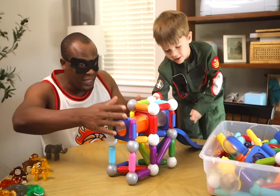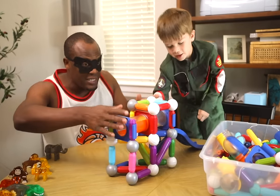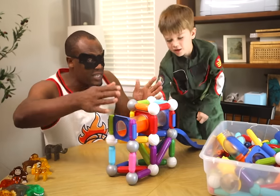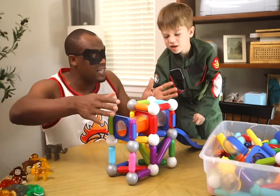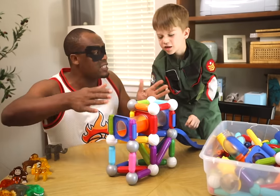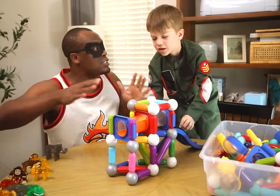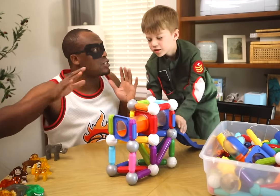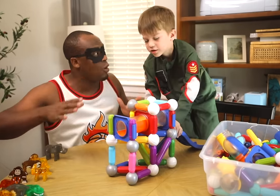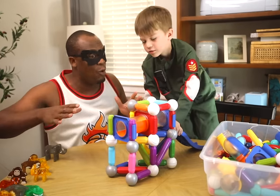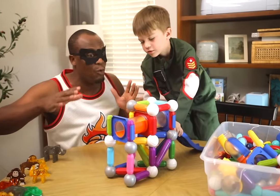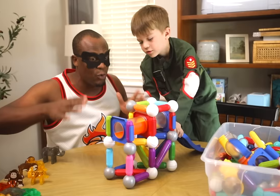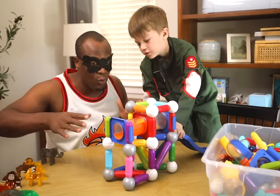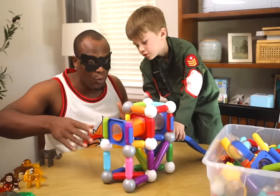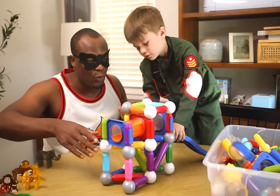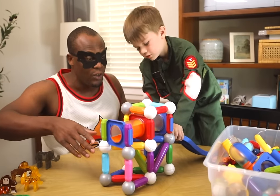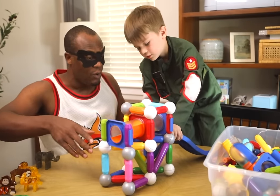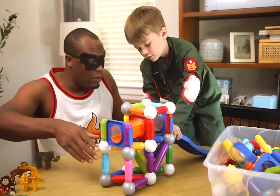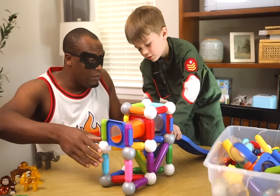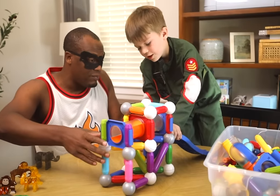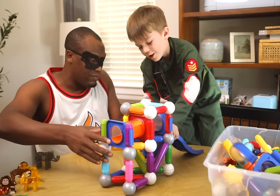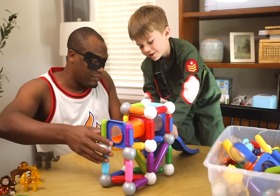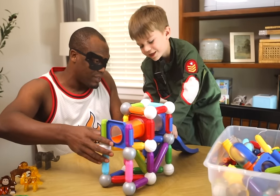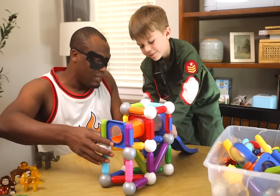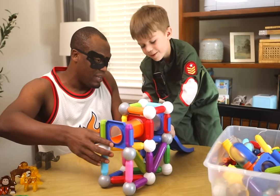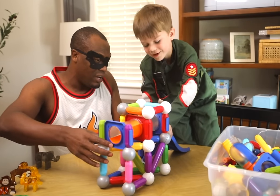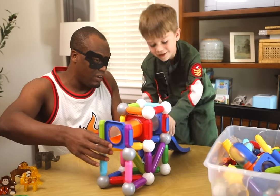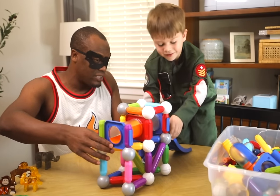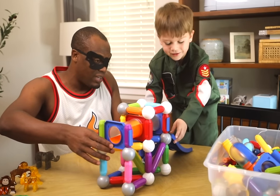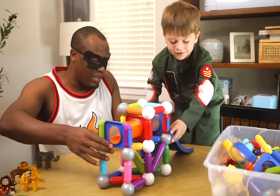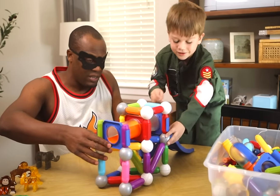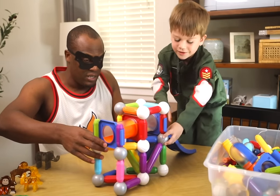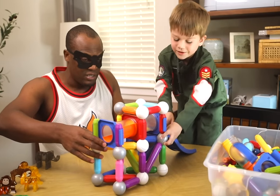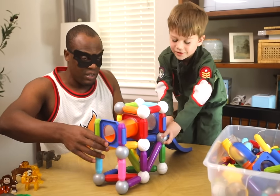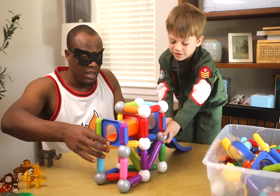This is so cool. Whoa! Oh, I think you dropped it. Oh, it's okay. It's okay.